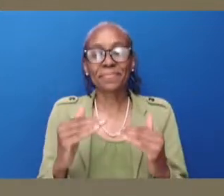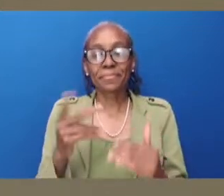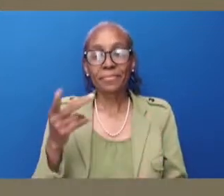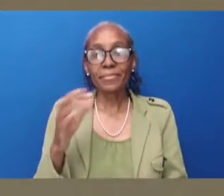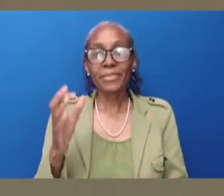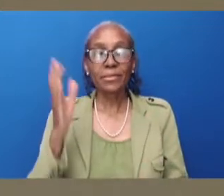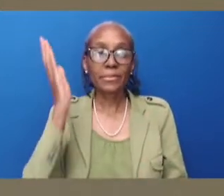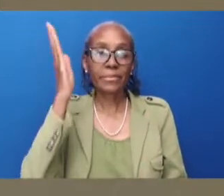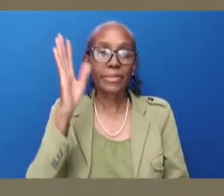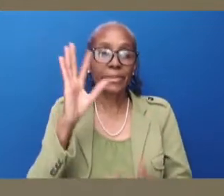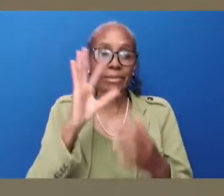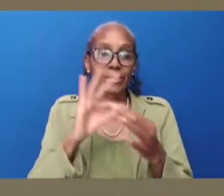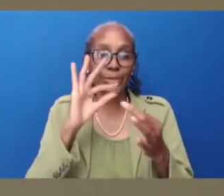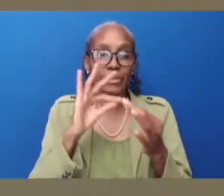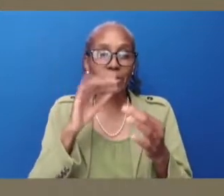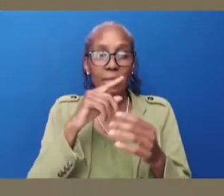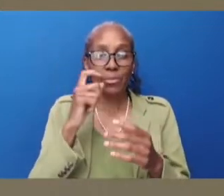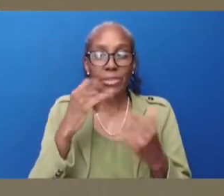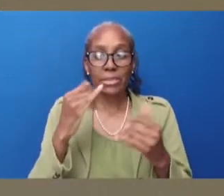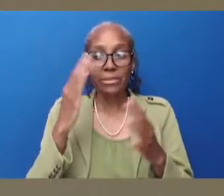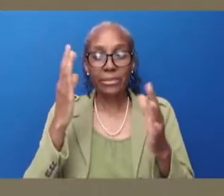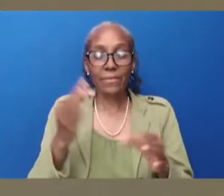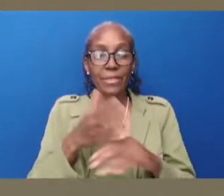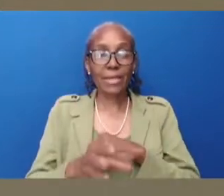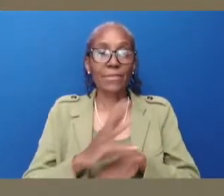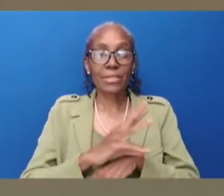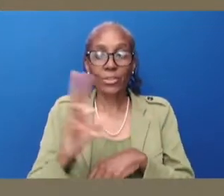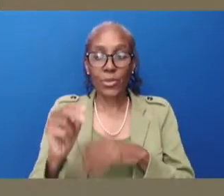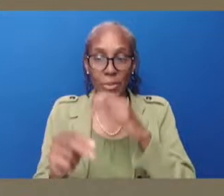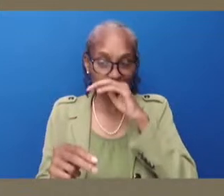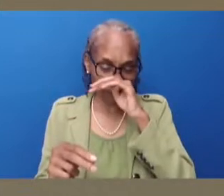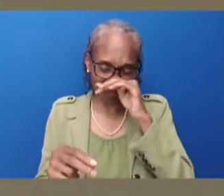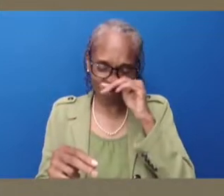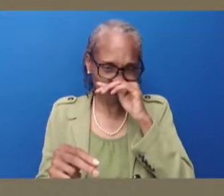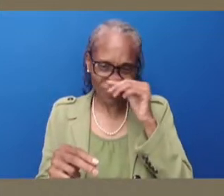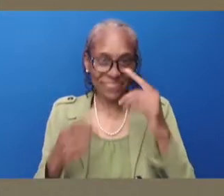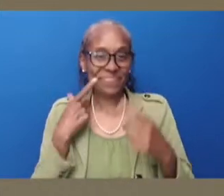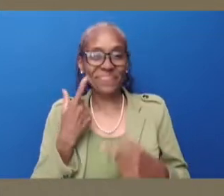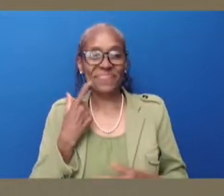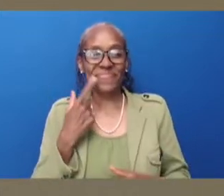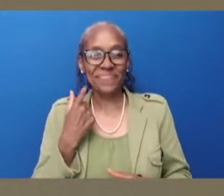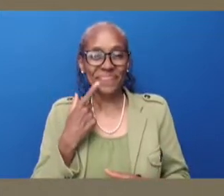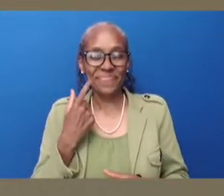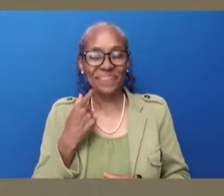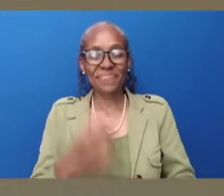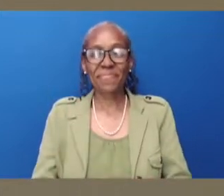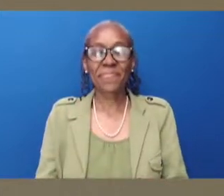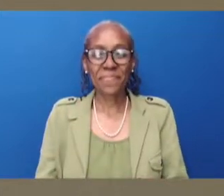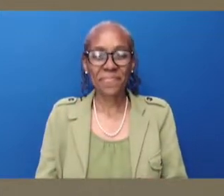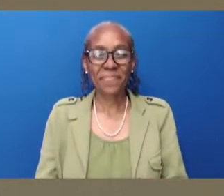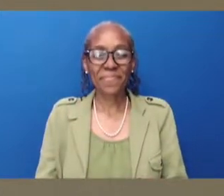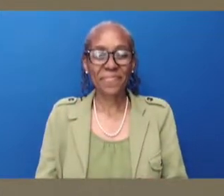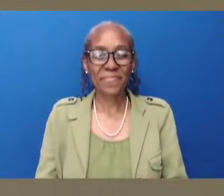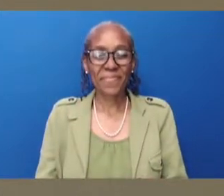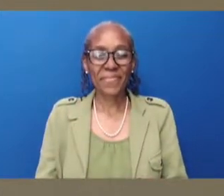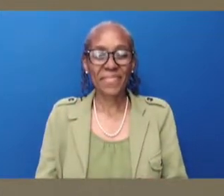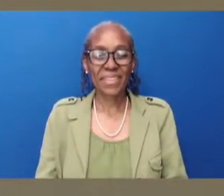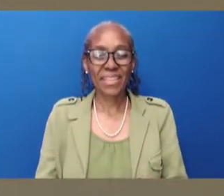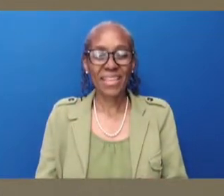I LOVE IT.